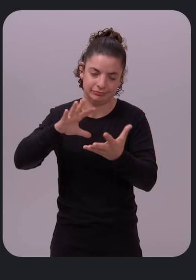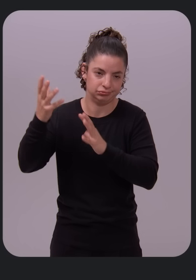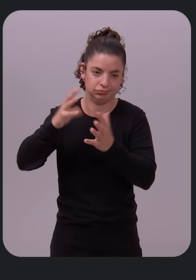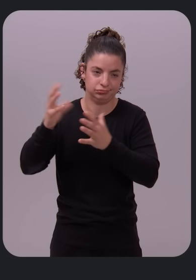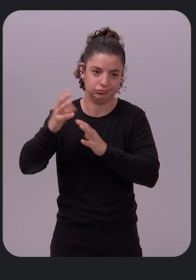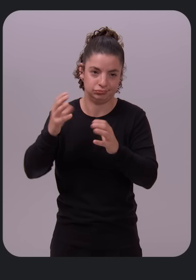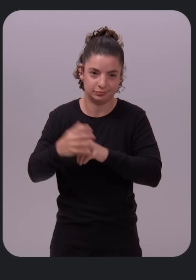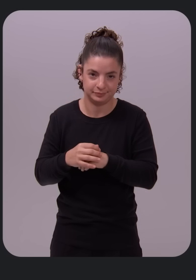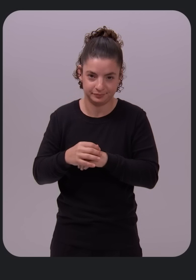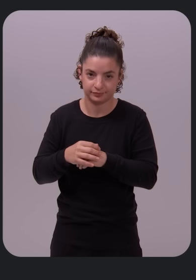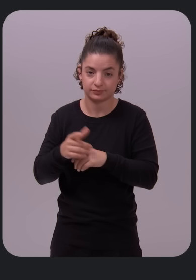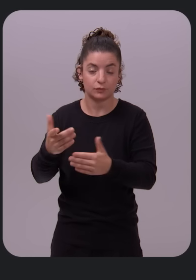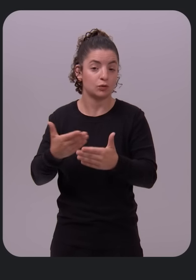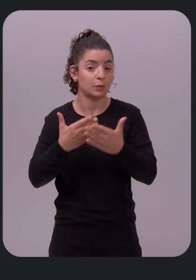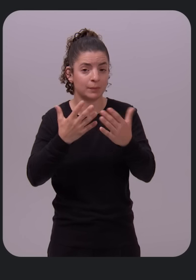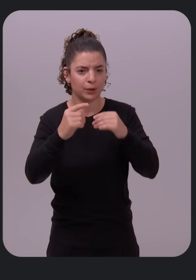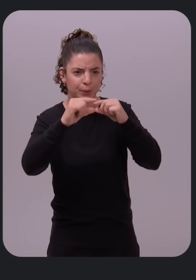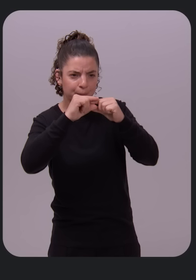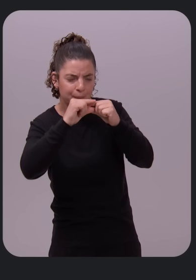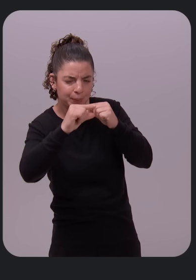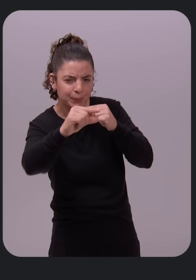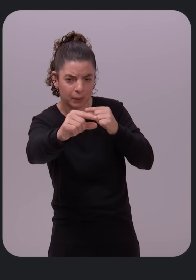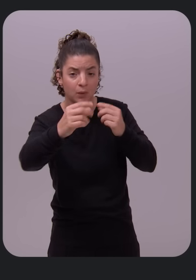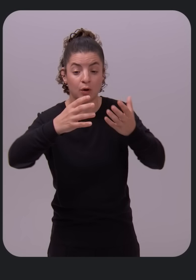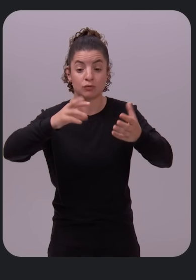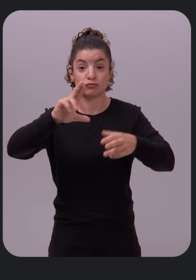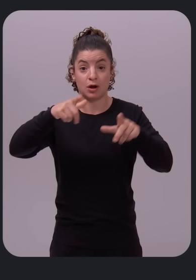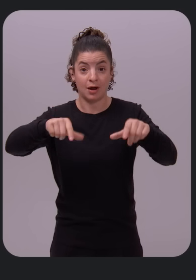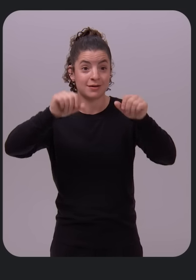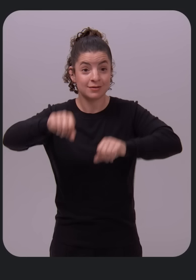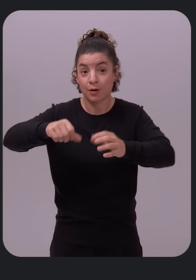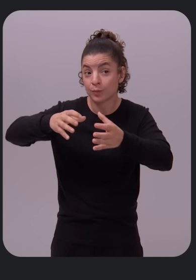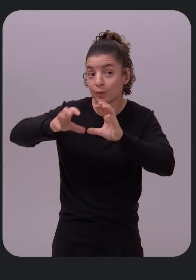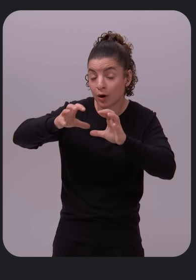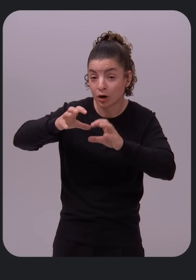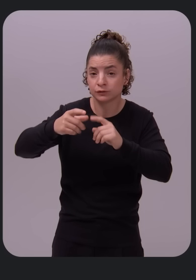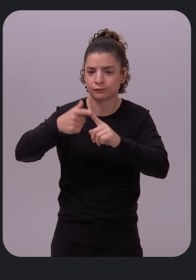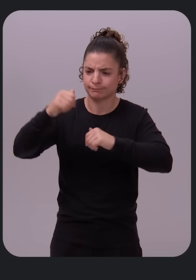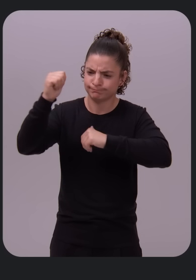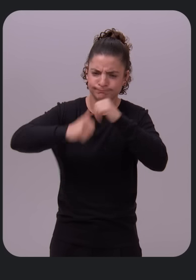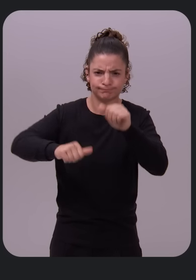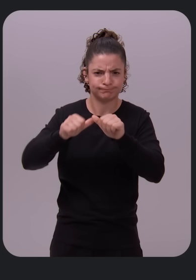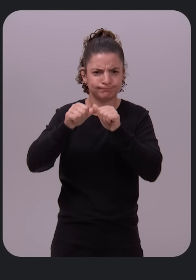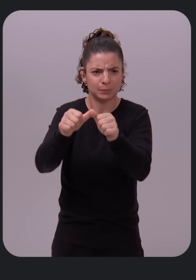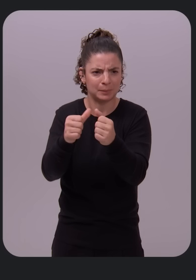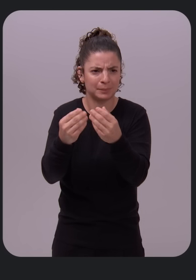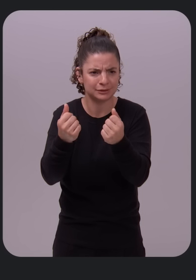It recommends a low pile and washable rug made from durable materials, along with some products